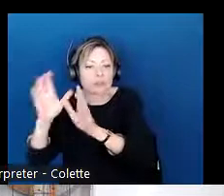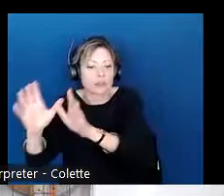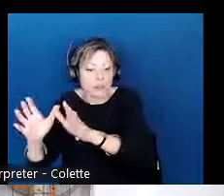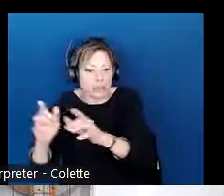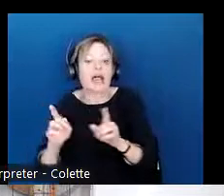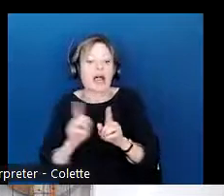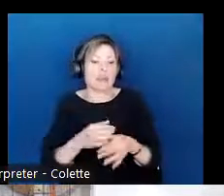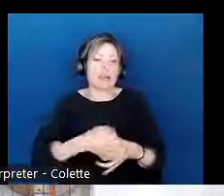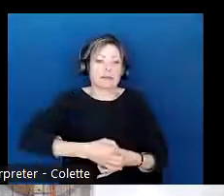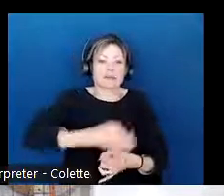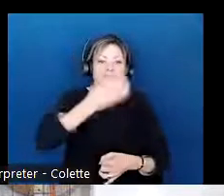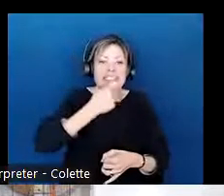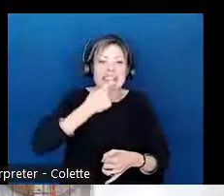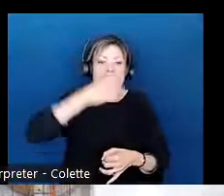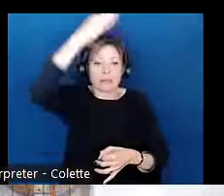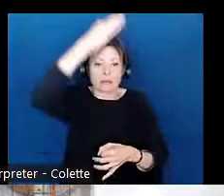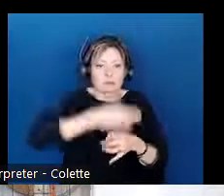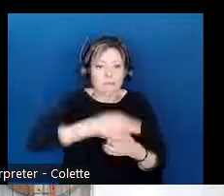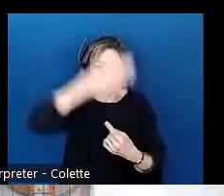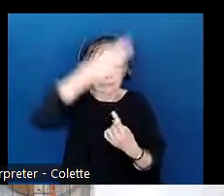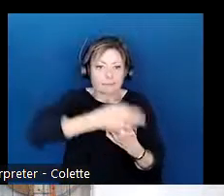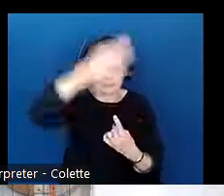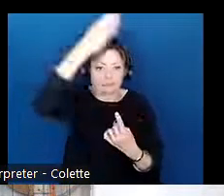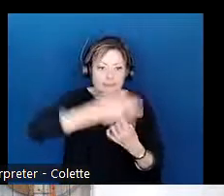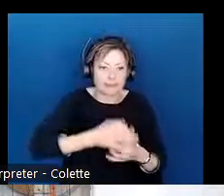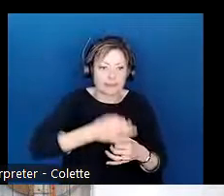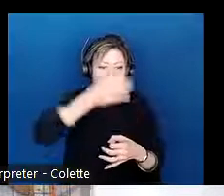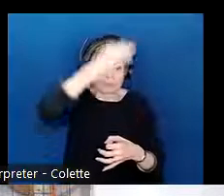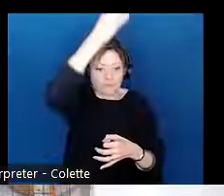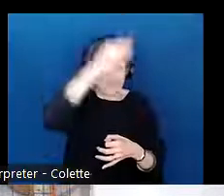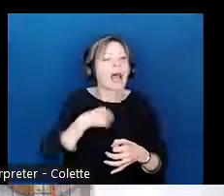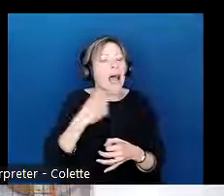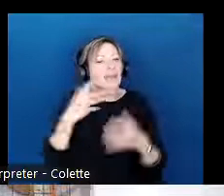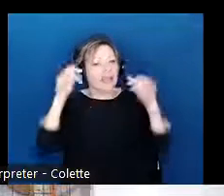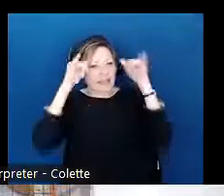um the steel bars although I think the cows might have liked scratching themselves on those ones